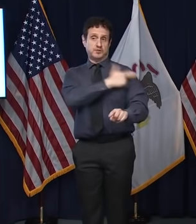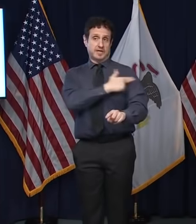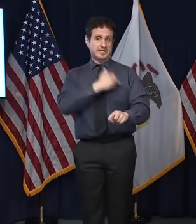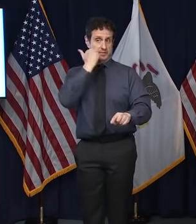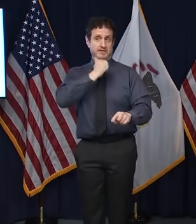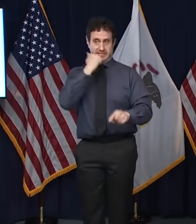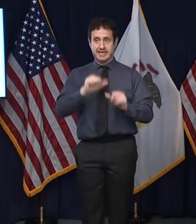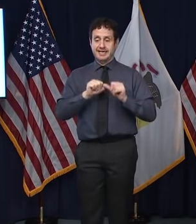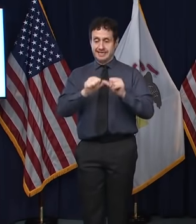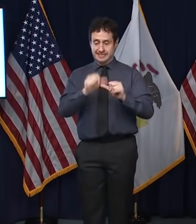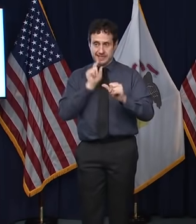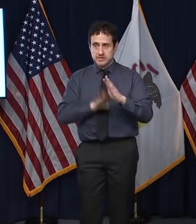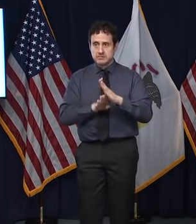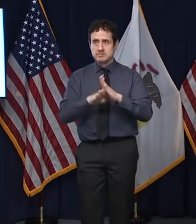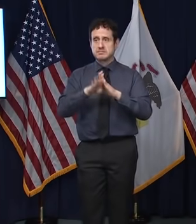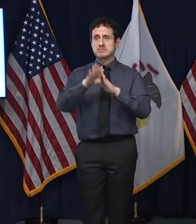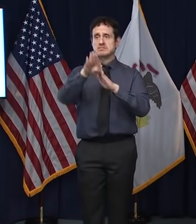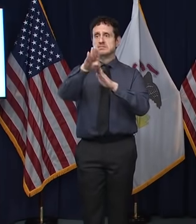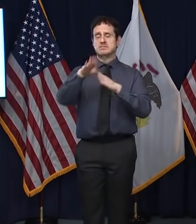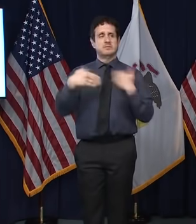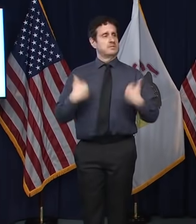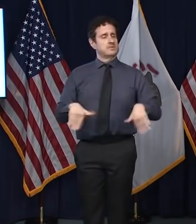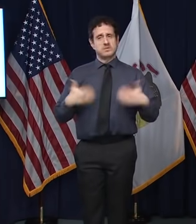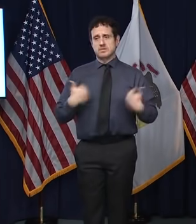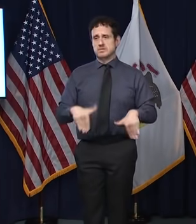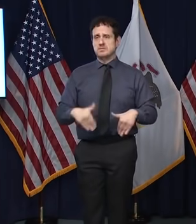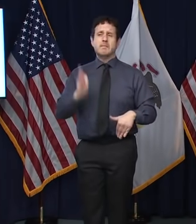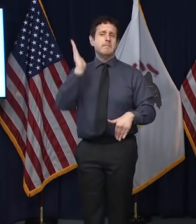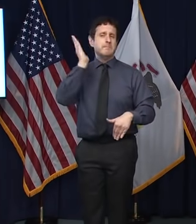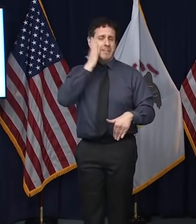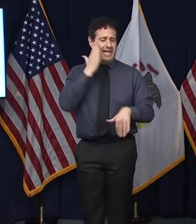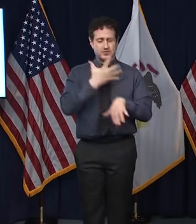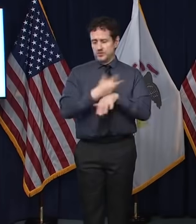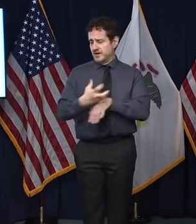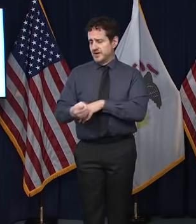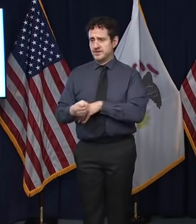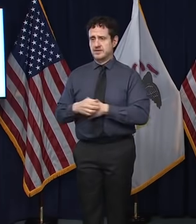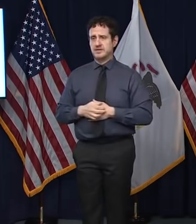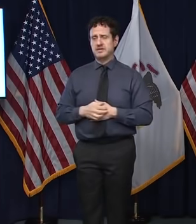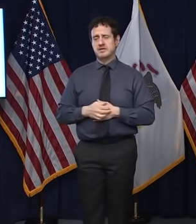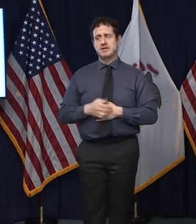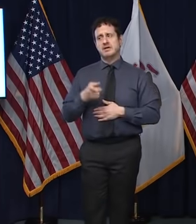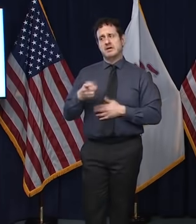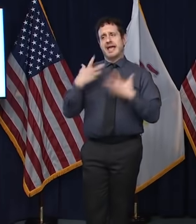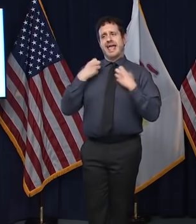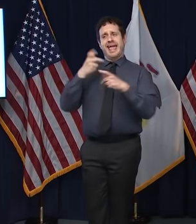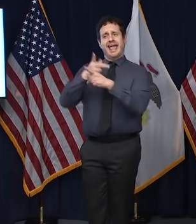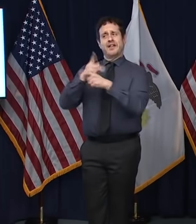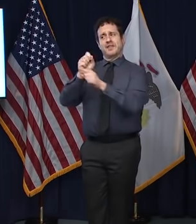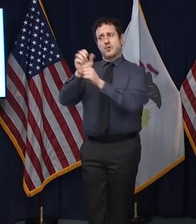of people being admitted to the